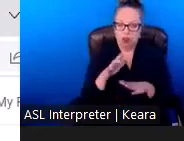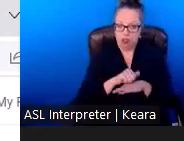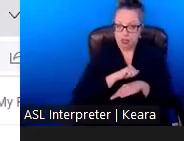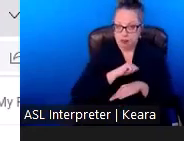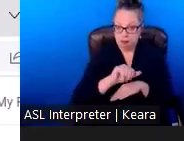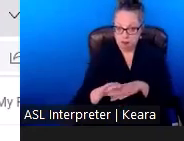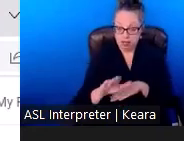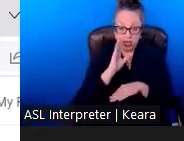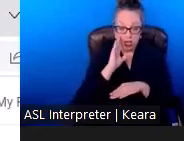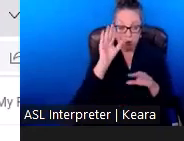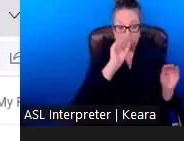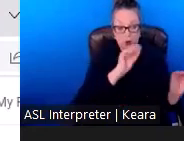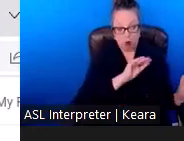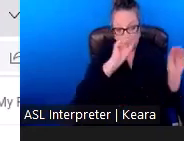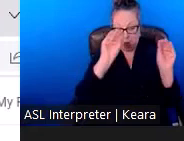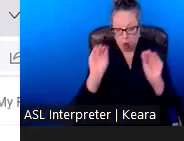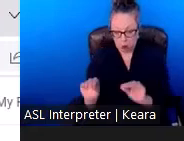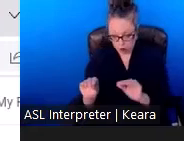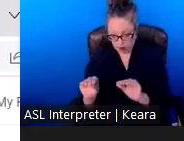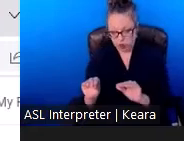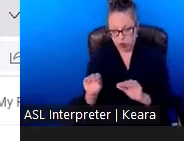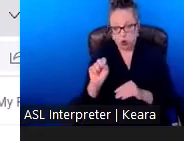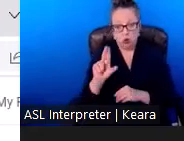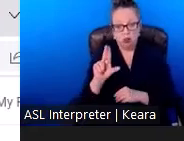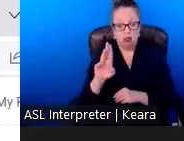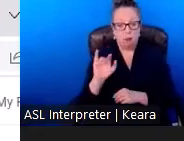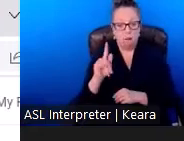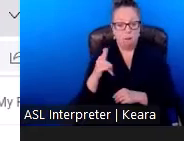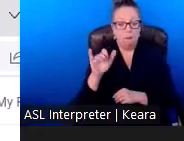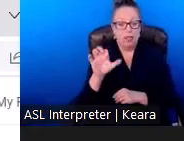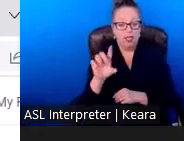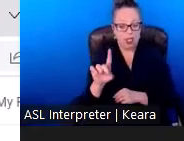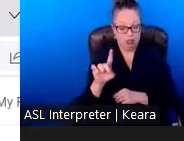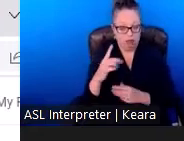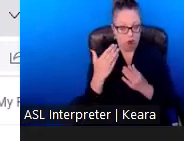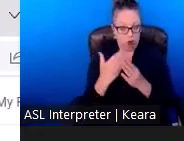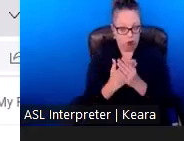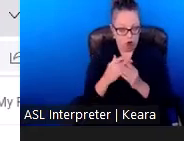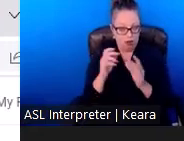moved to the submitted folder and can also be accessed there. After the Fellowships have